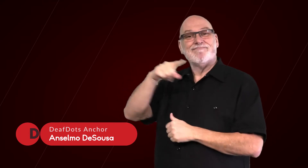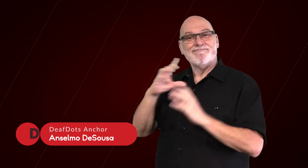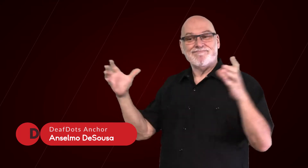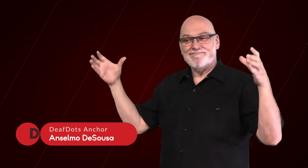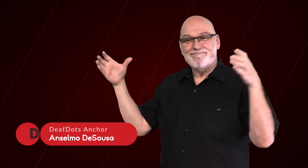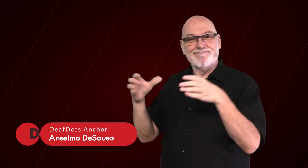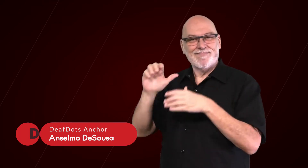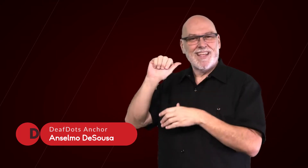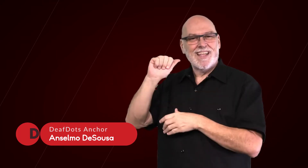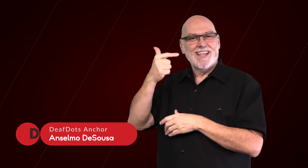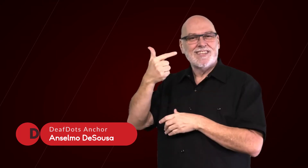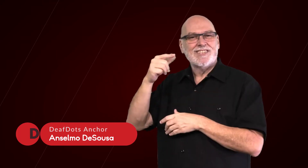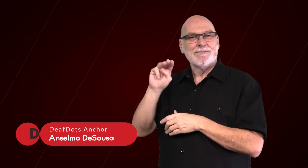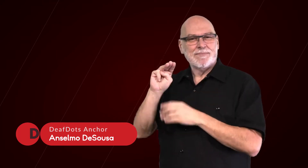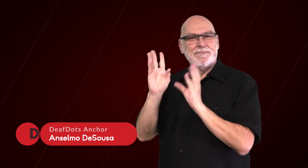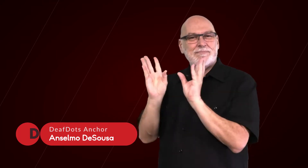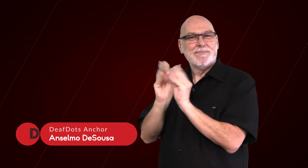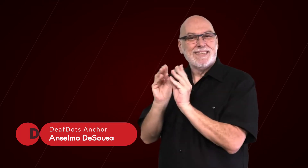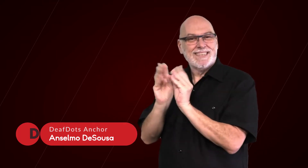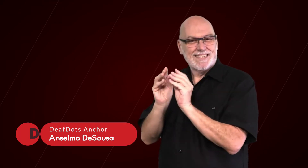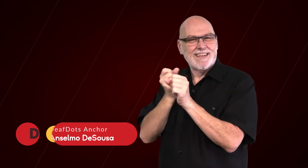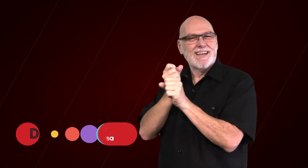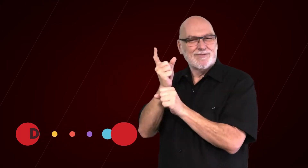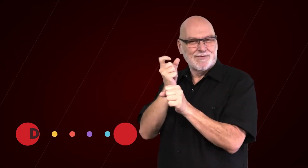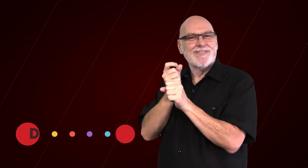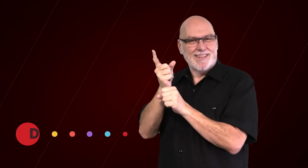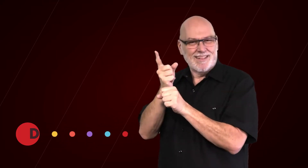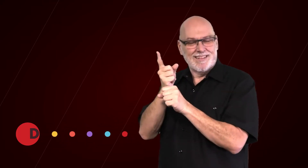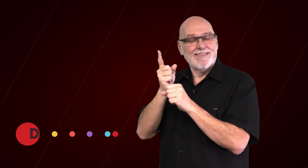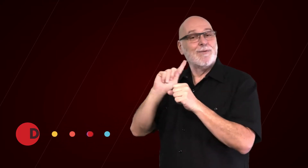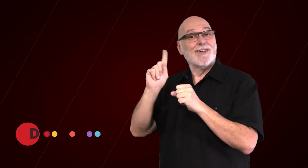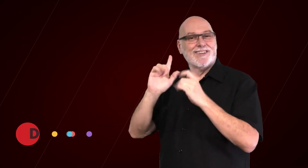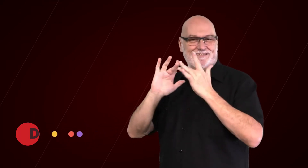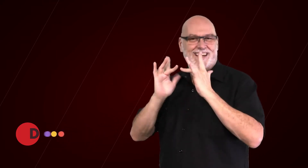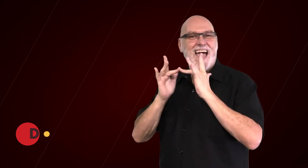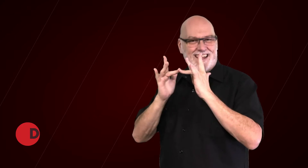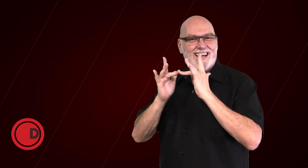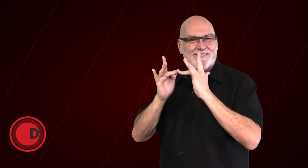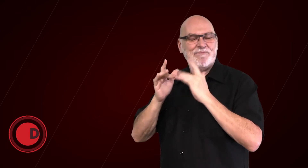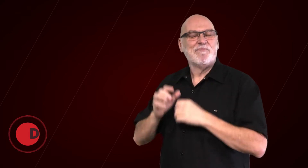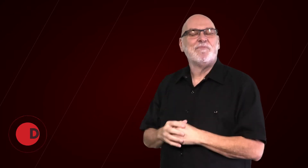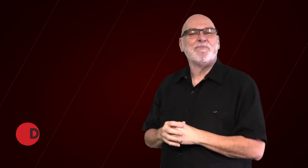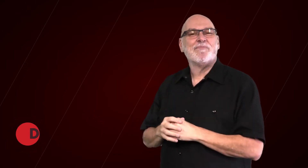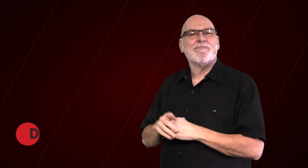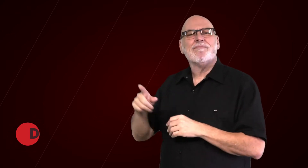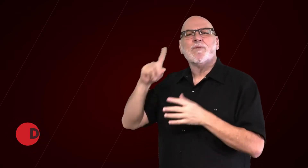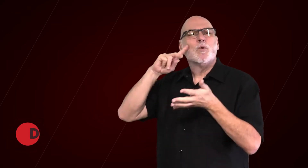met online during its annual general meeting.